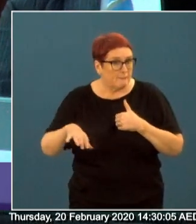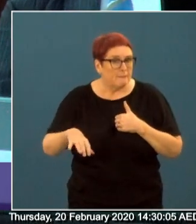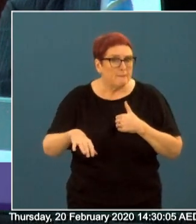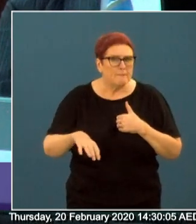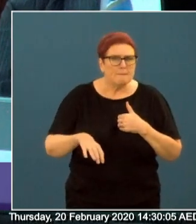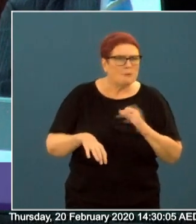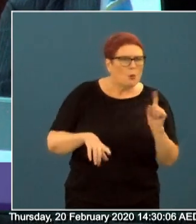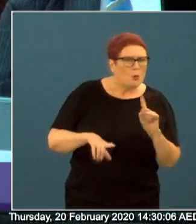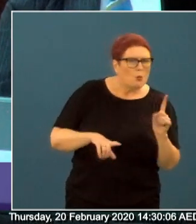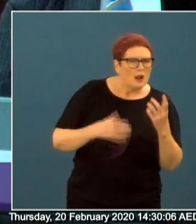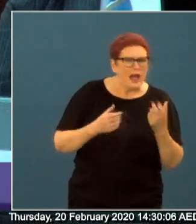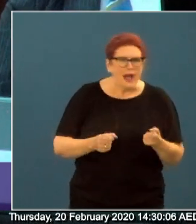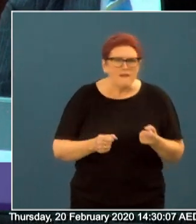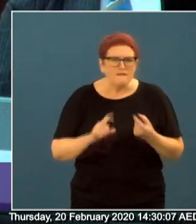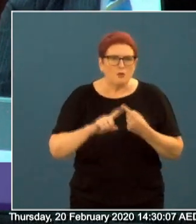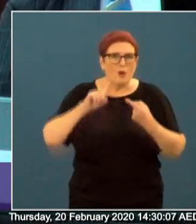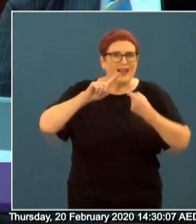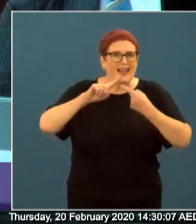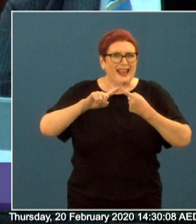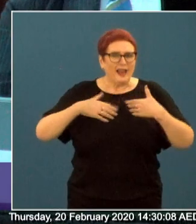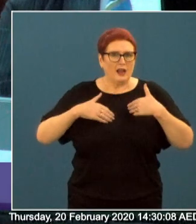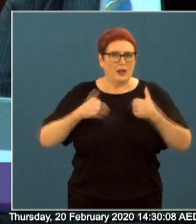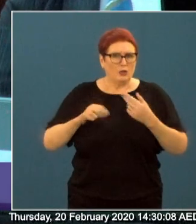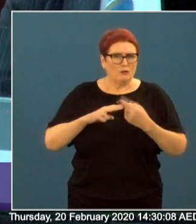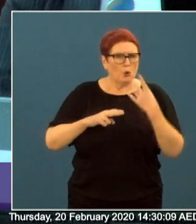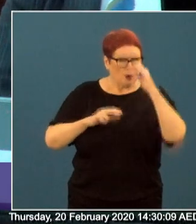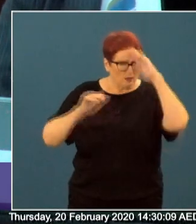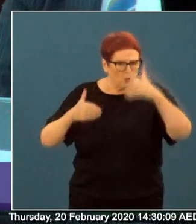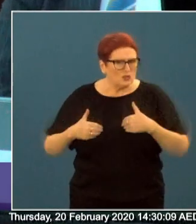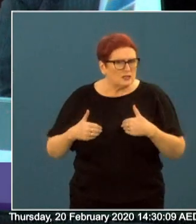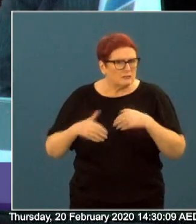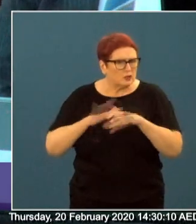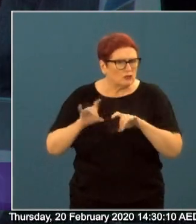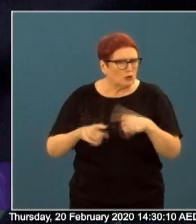e-health initiatives for the cohort of people with autism?